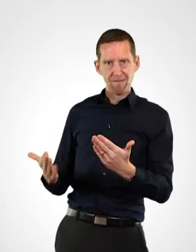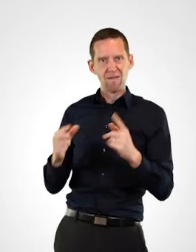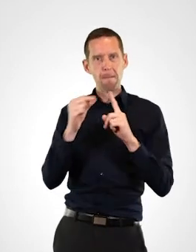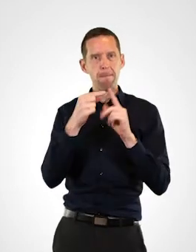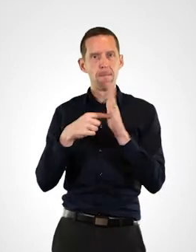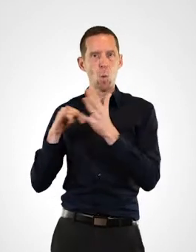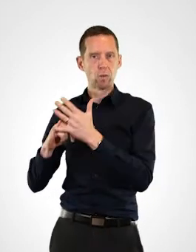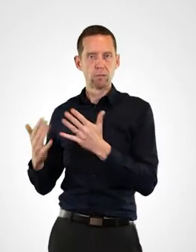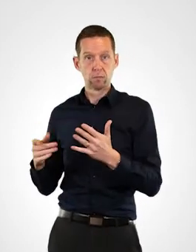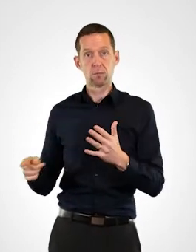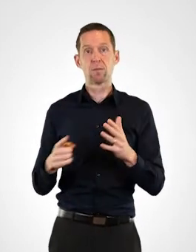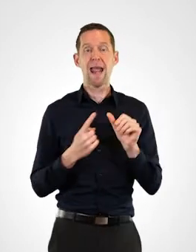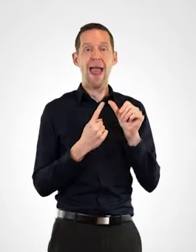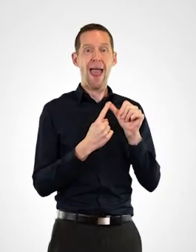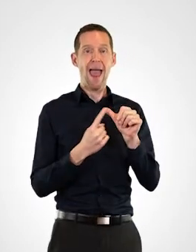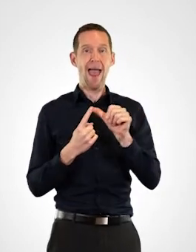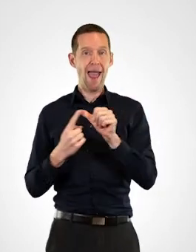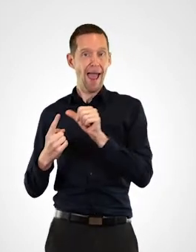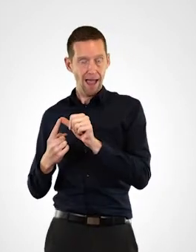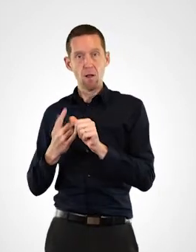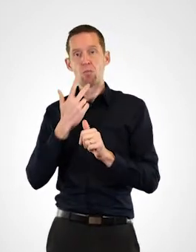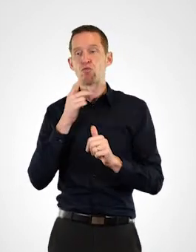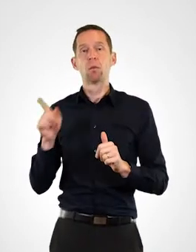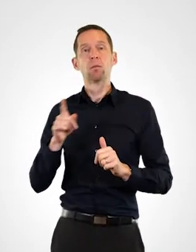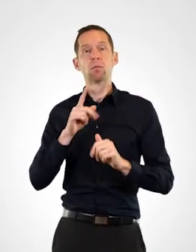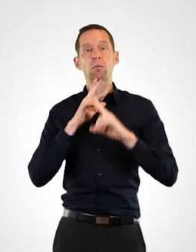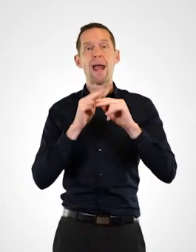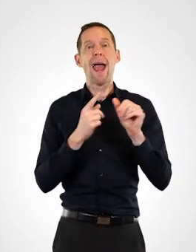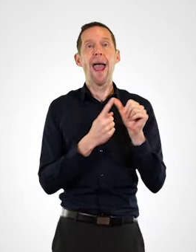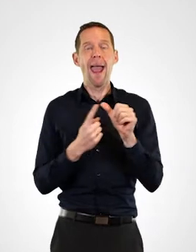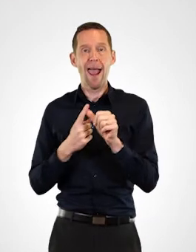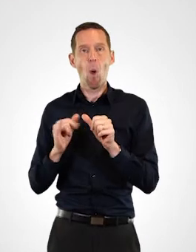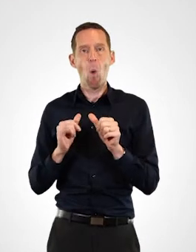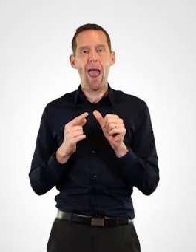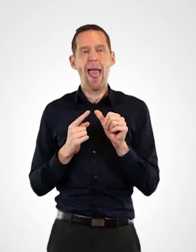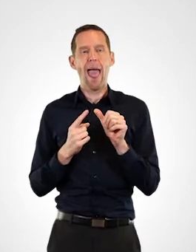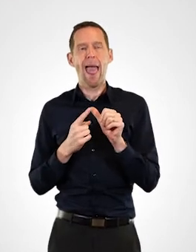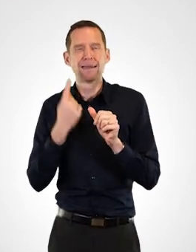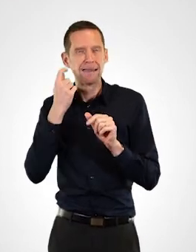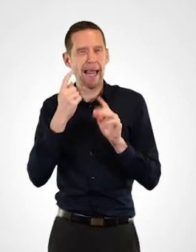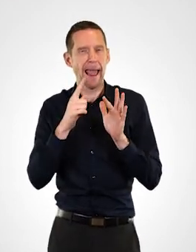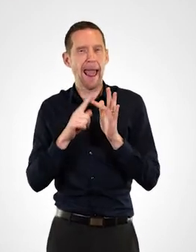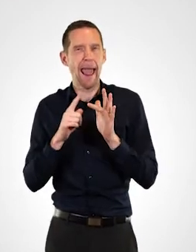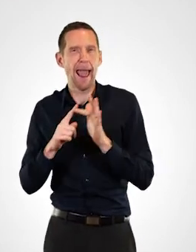for the example "a a a", if the child says "a a a" or "e e e",